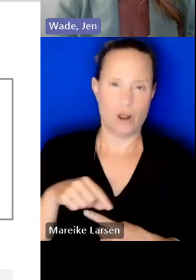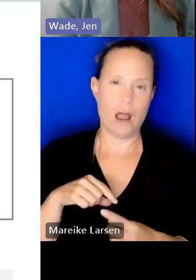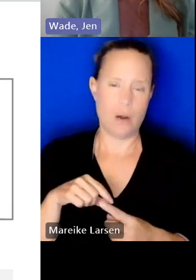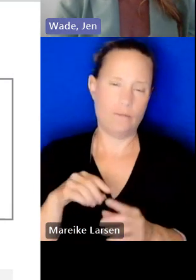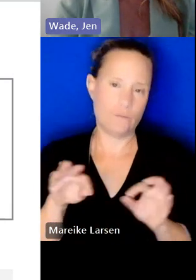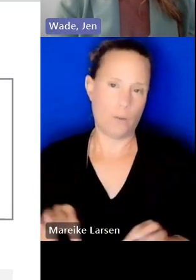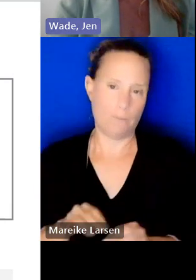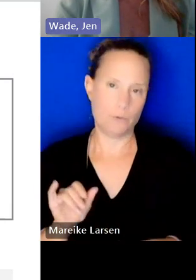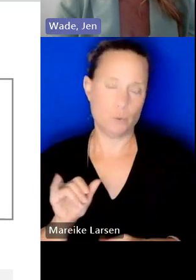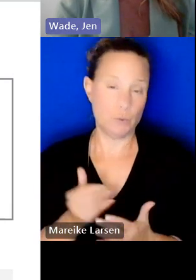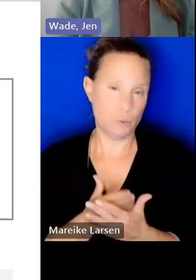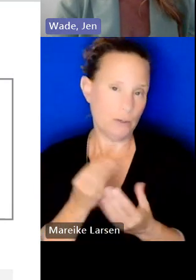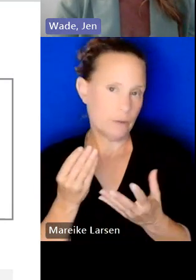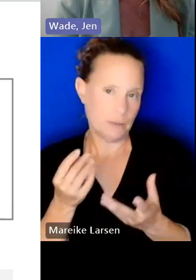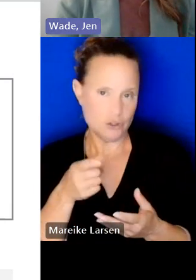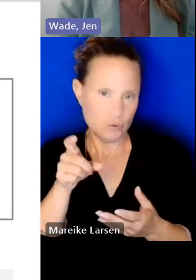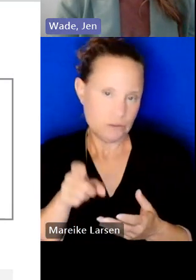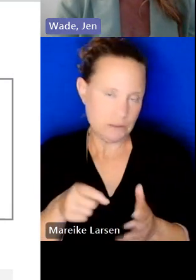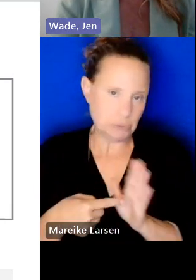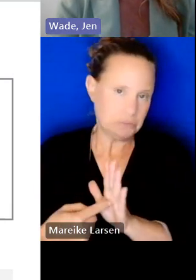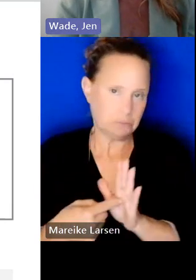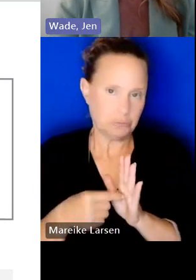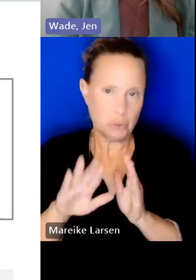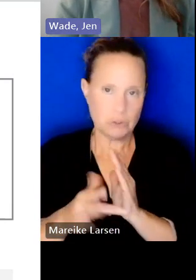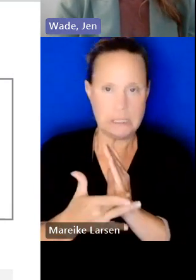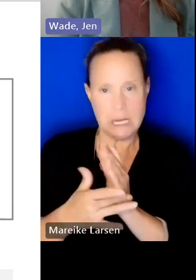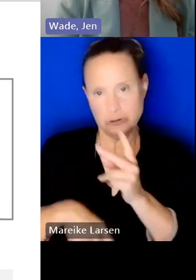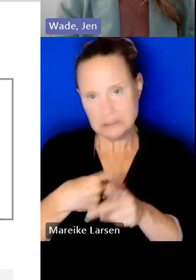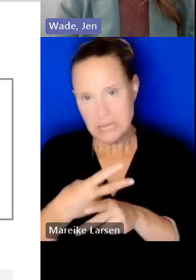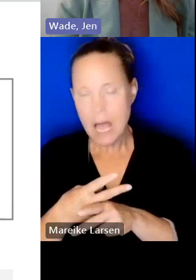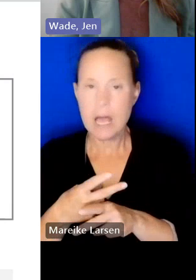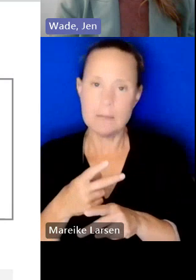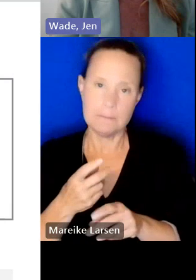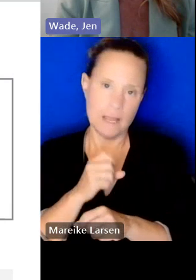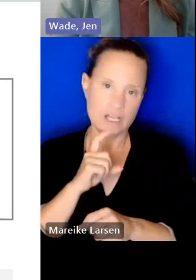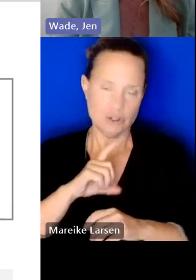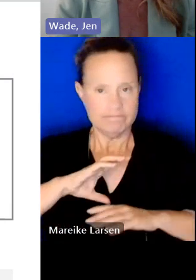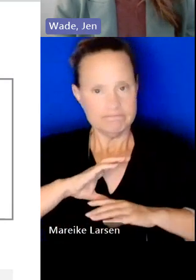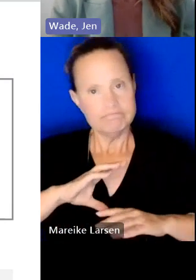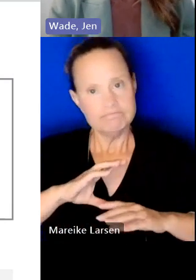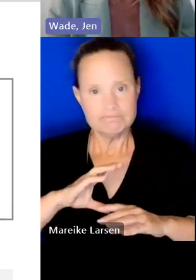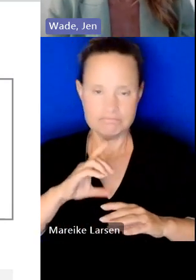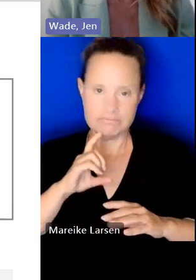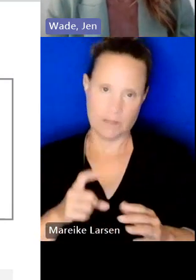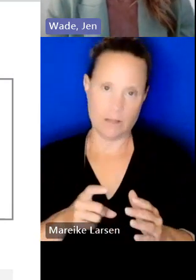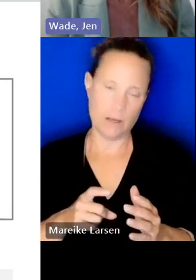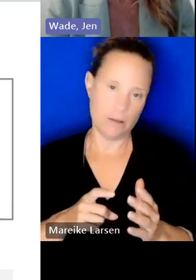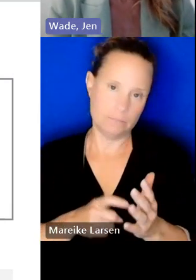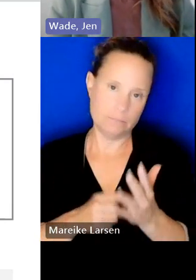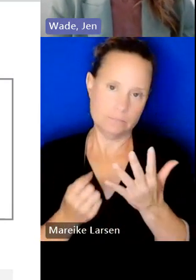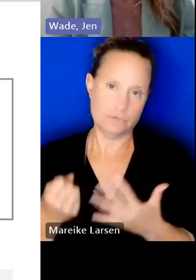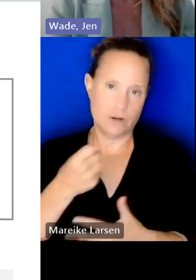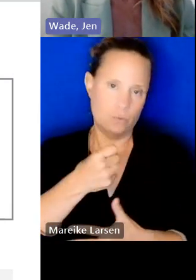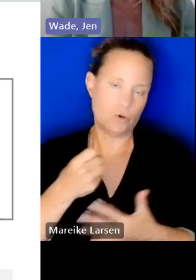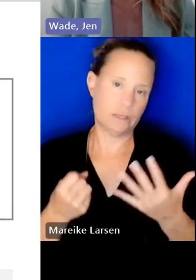New information ask of you to demonstrate your technology type. That can meet the priority broadband project if you're asking to be considered